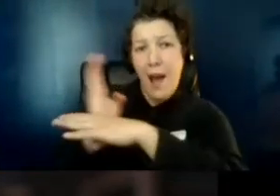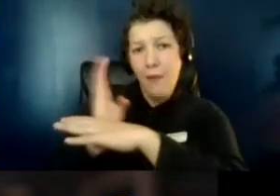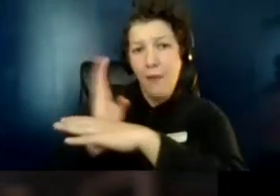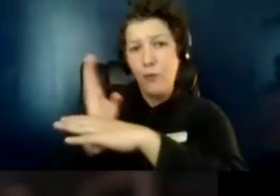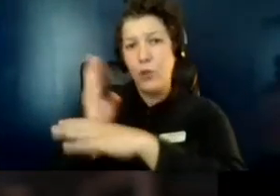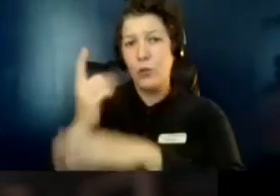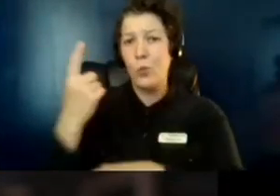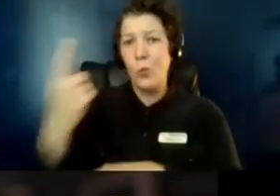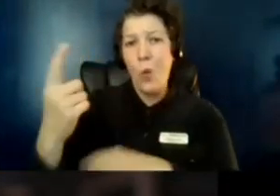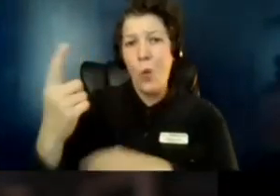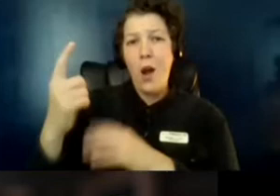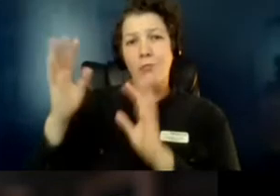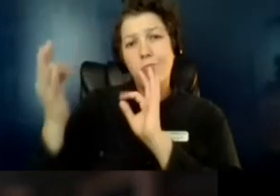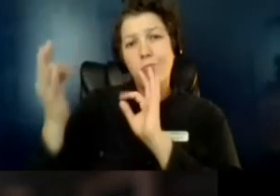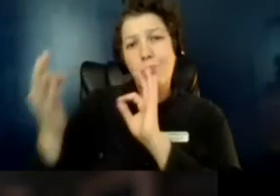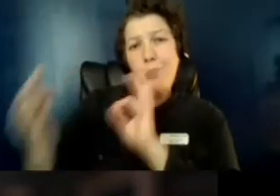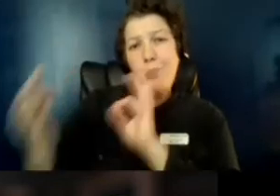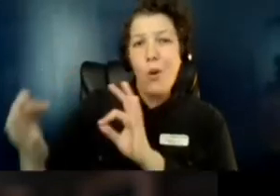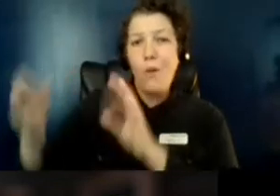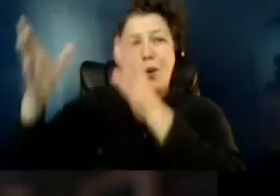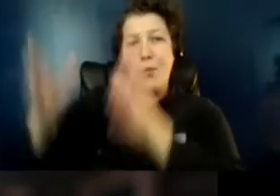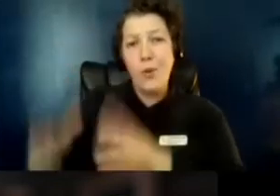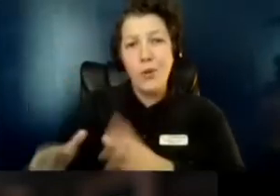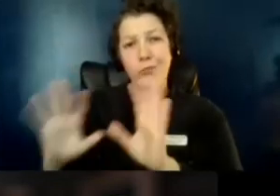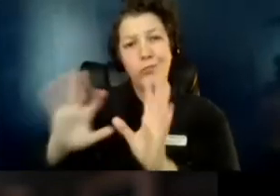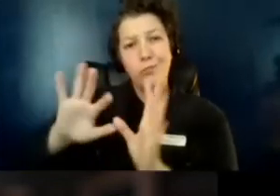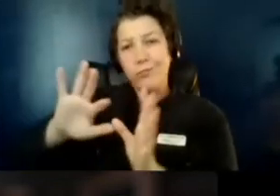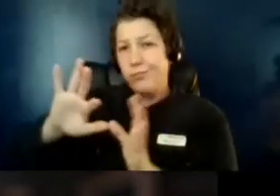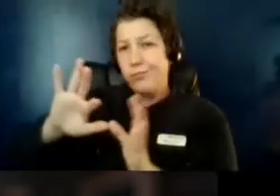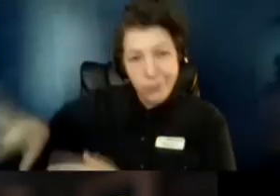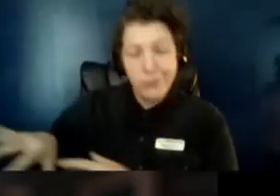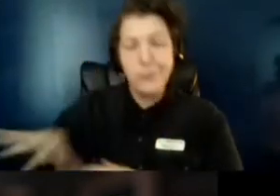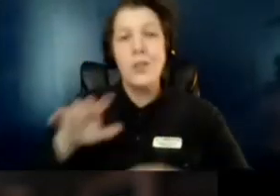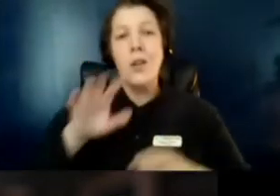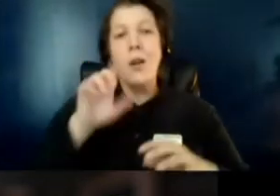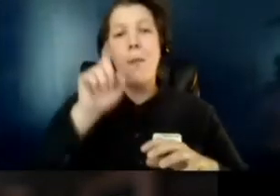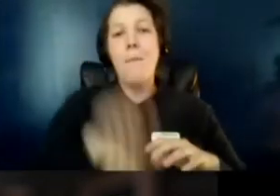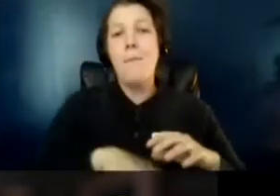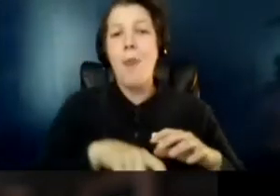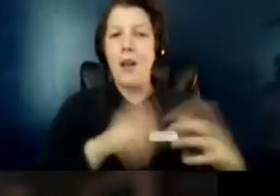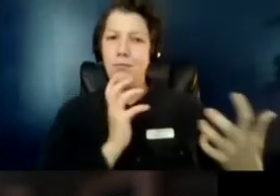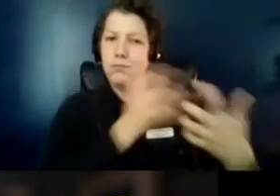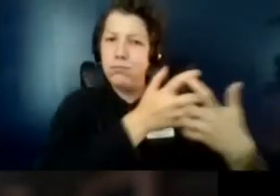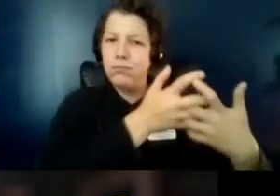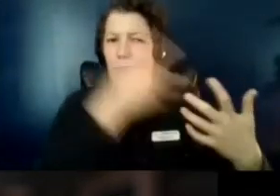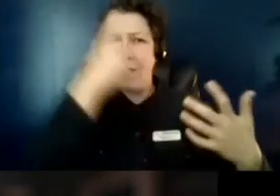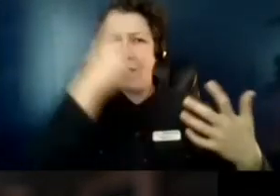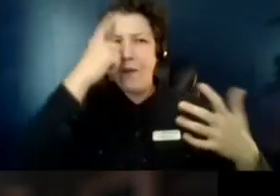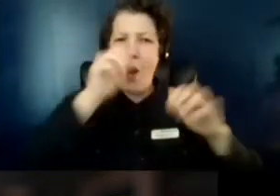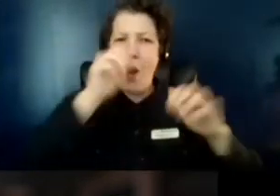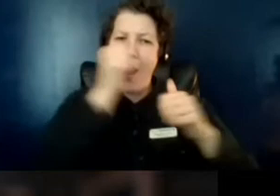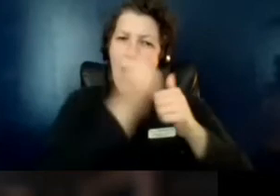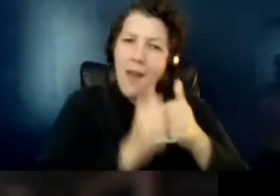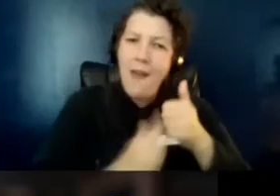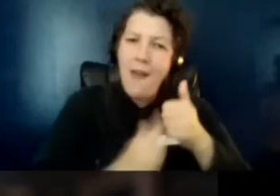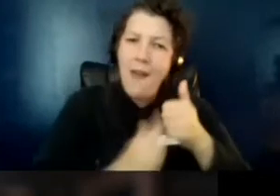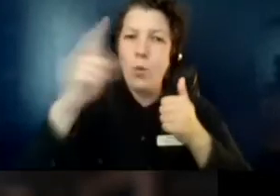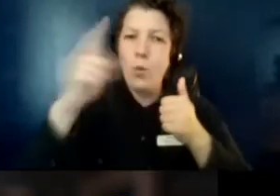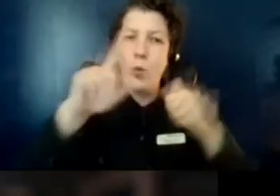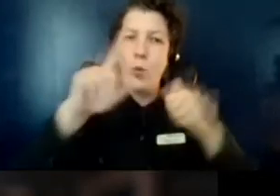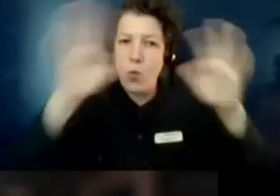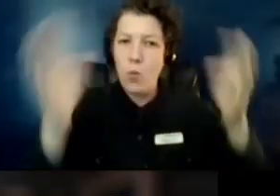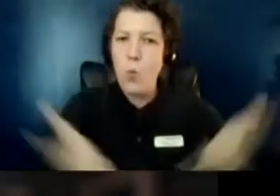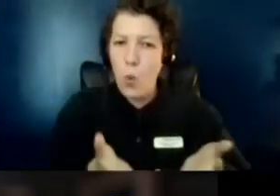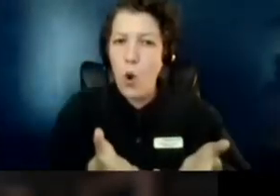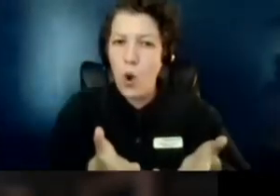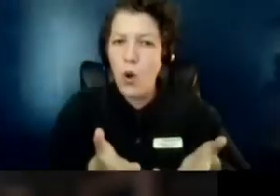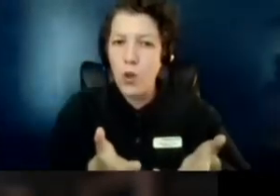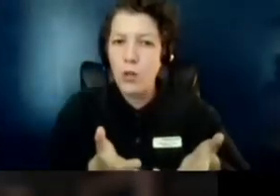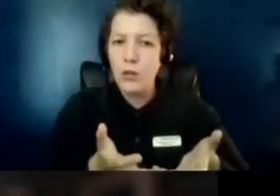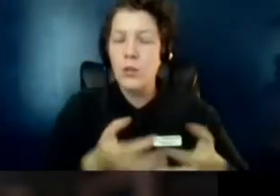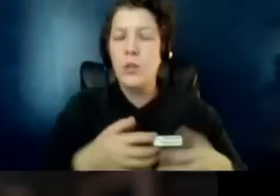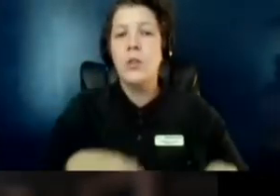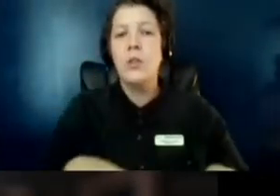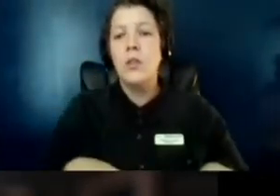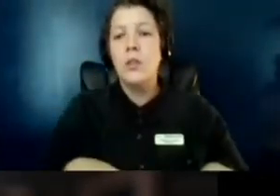centerpiece of what we call inclusive design. It's this idea that we're going to design